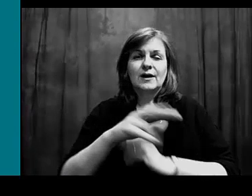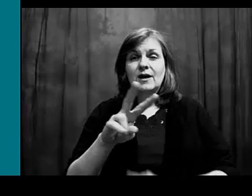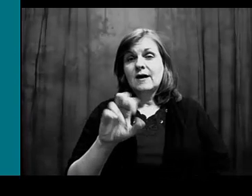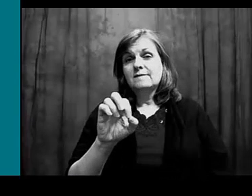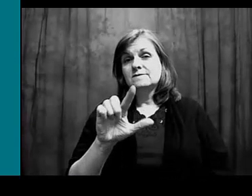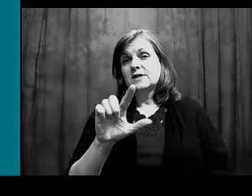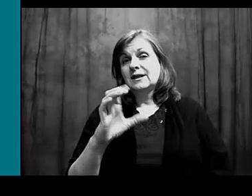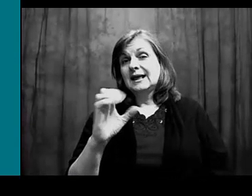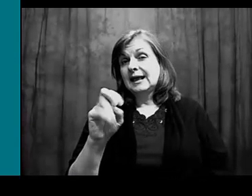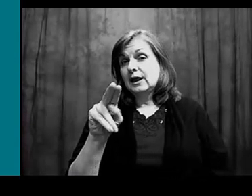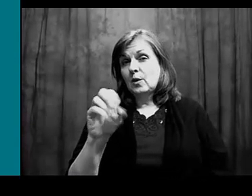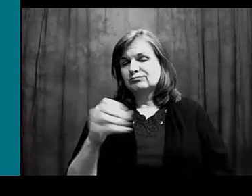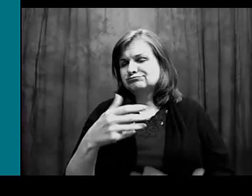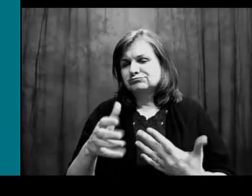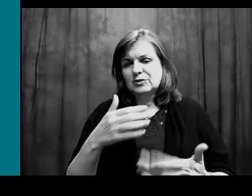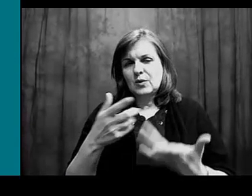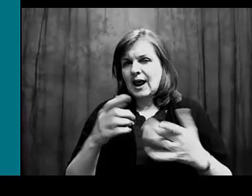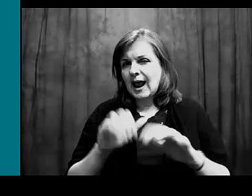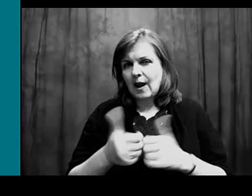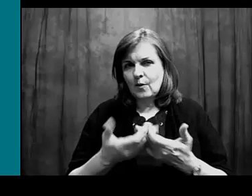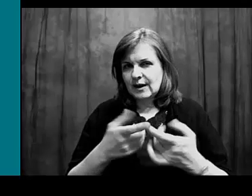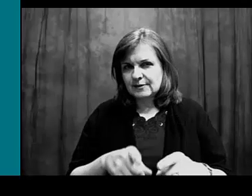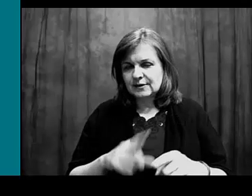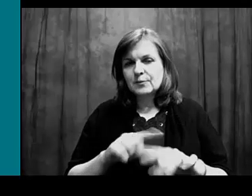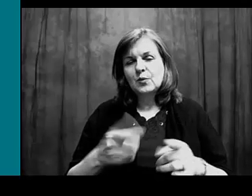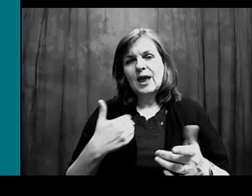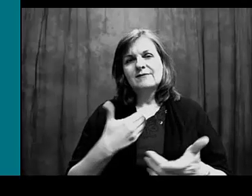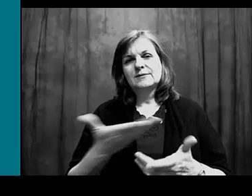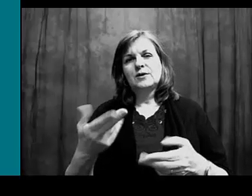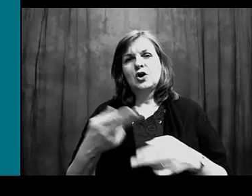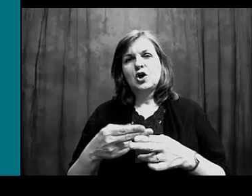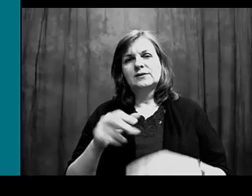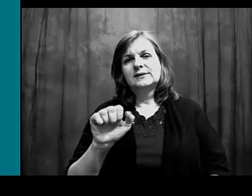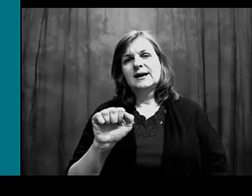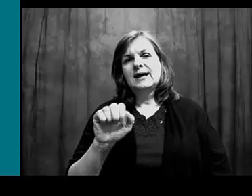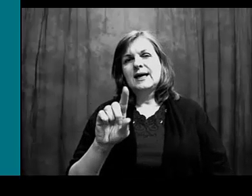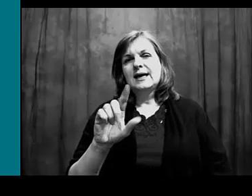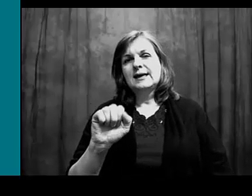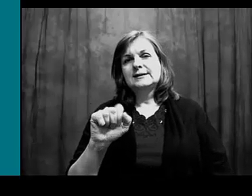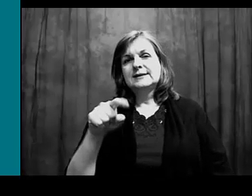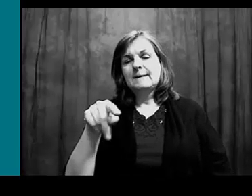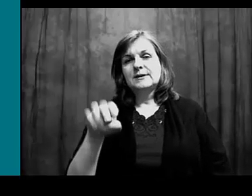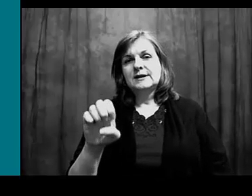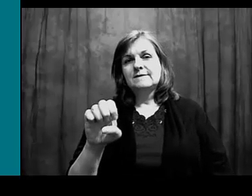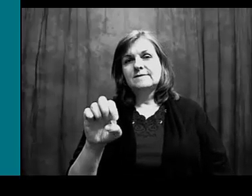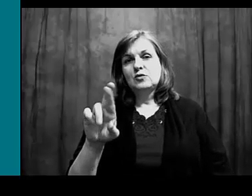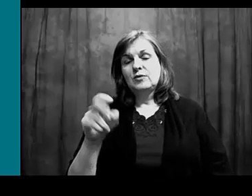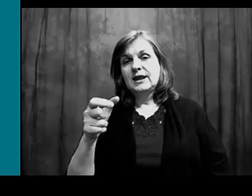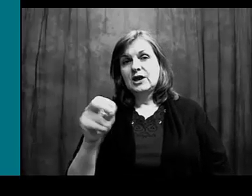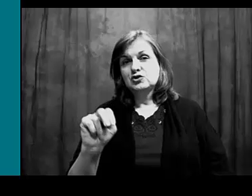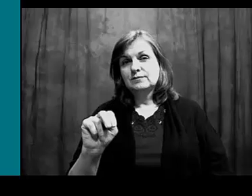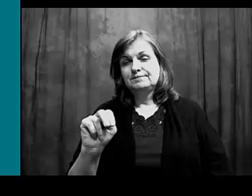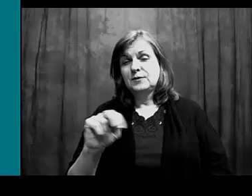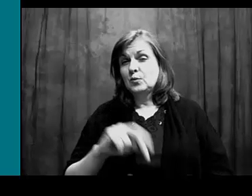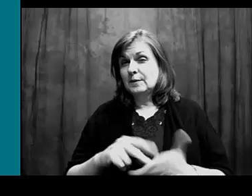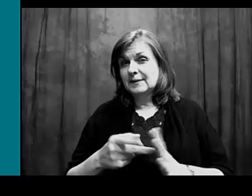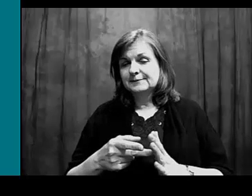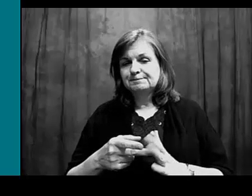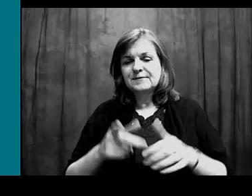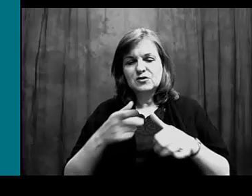but the idea is we now have something called adaptive radiation you take an original population